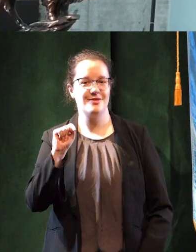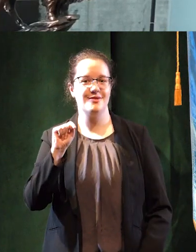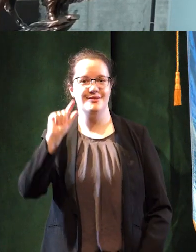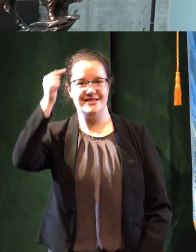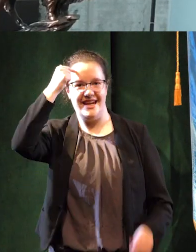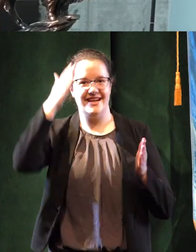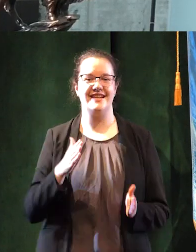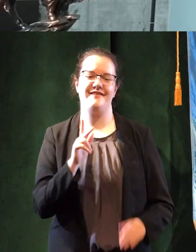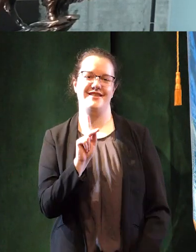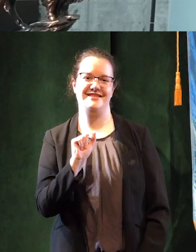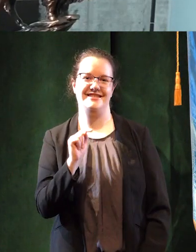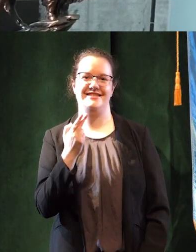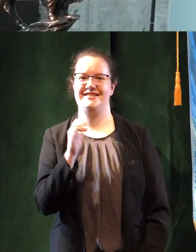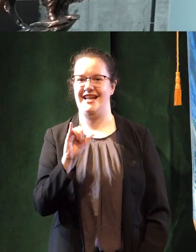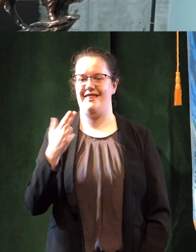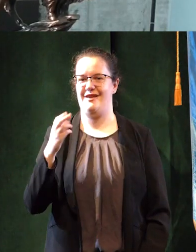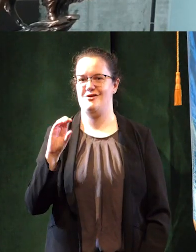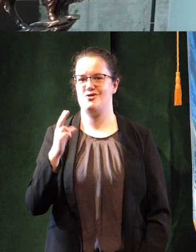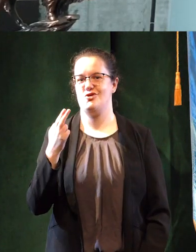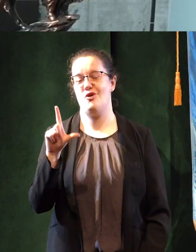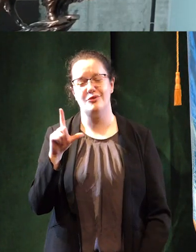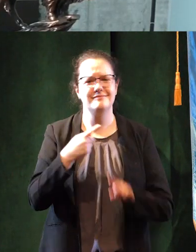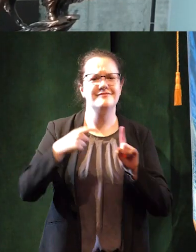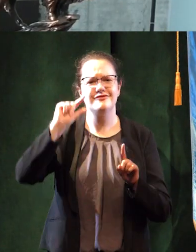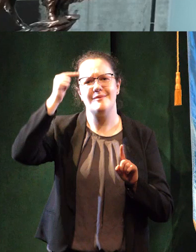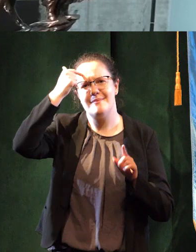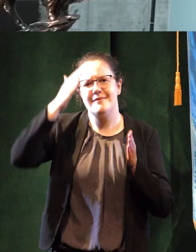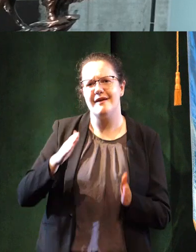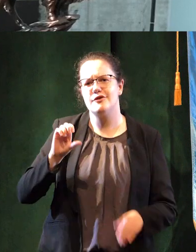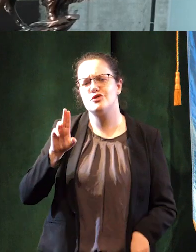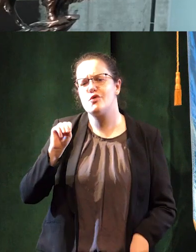Kathy Hogan on behalf of Governor Cuomo myself in the entire state of New York I